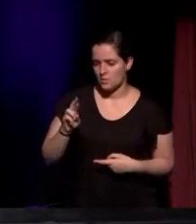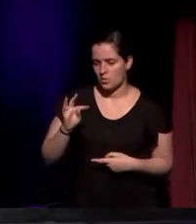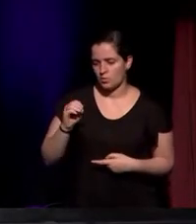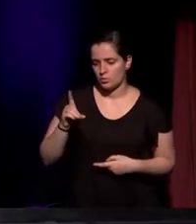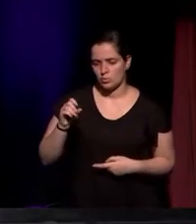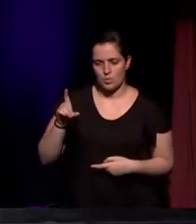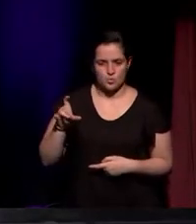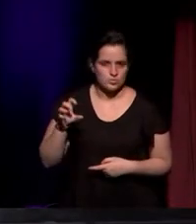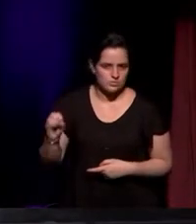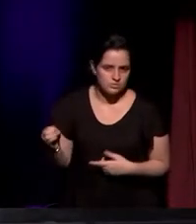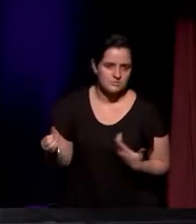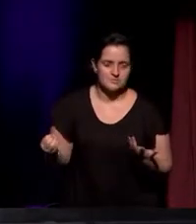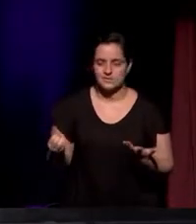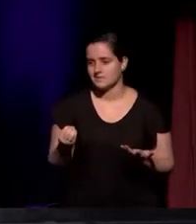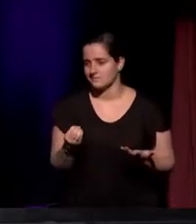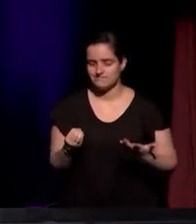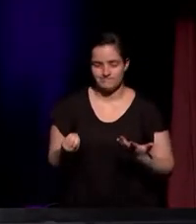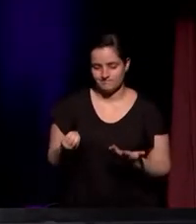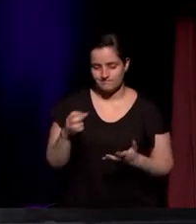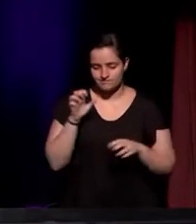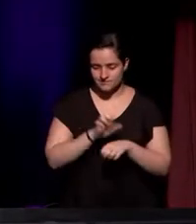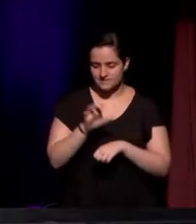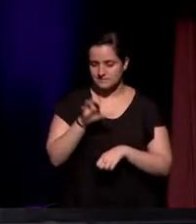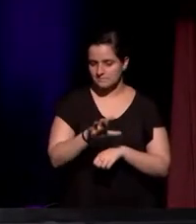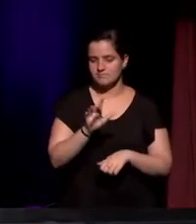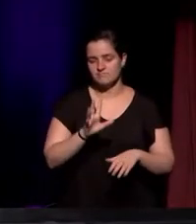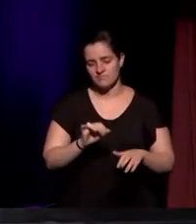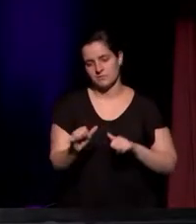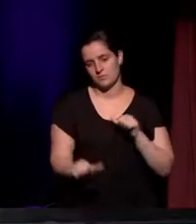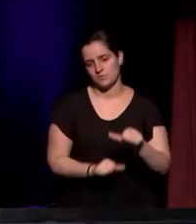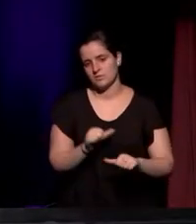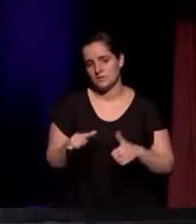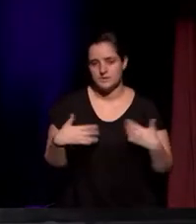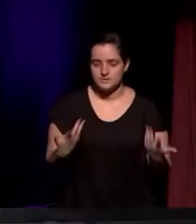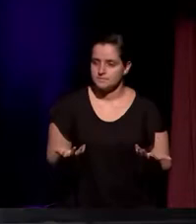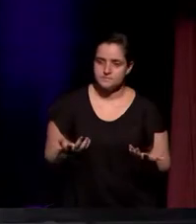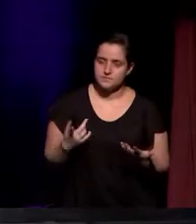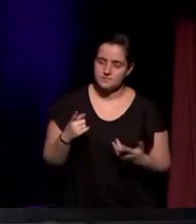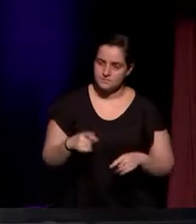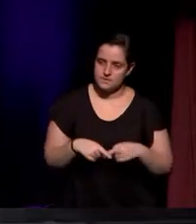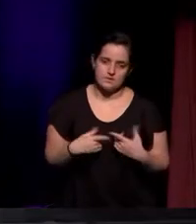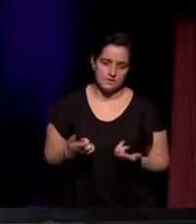and then the configuration of the state will be different. So that which is the state in which we live,